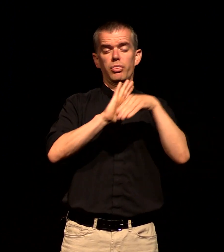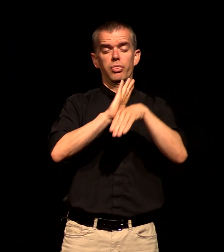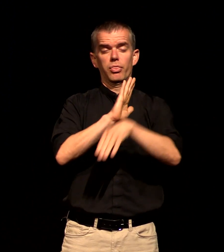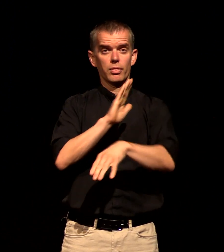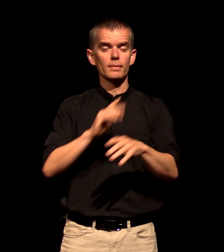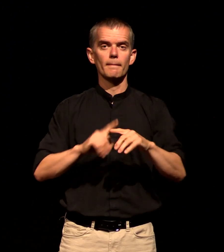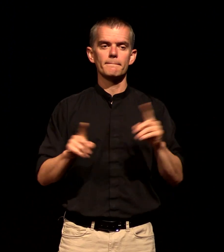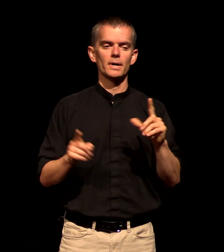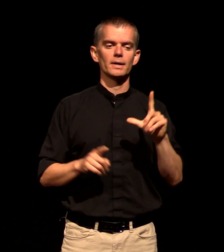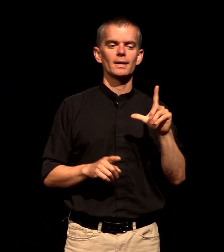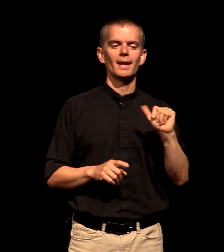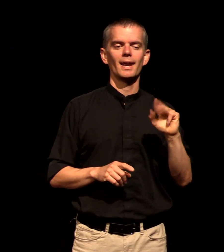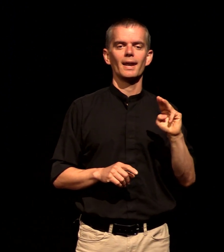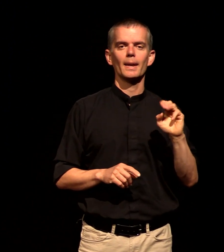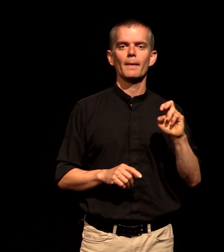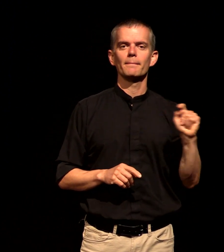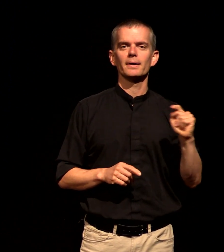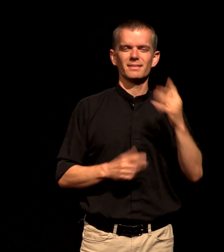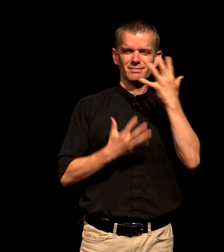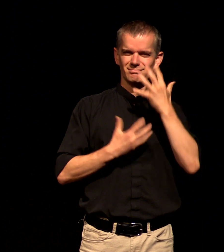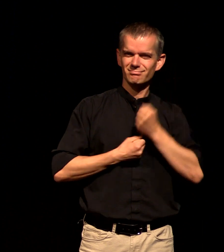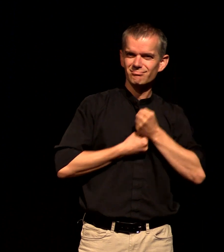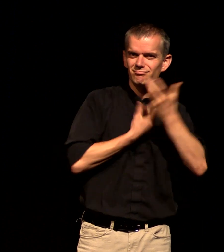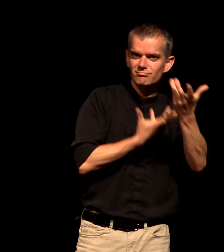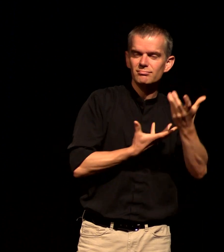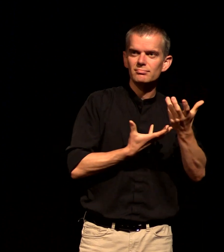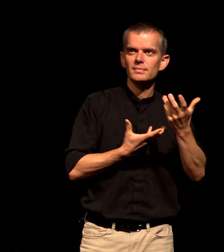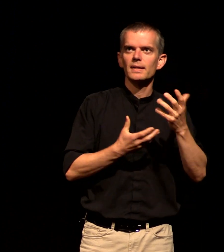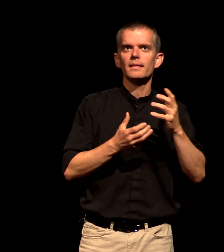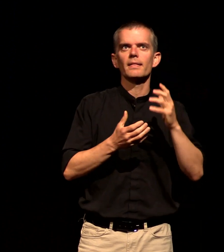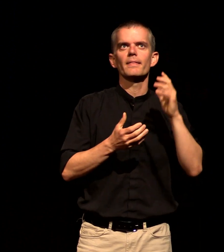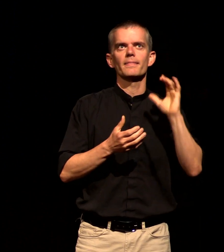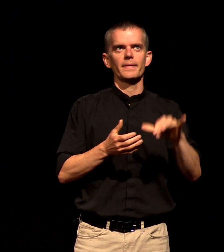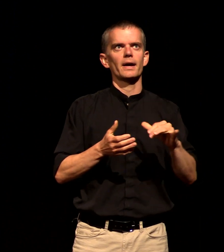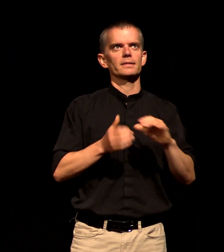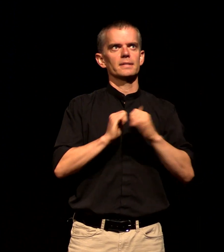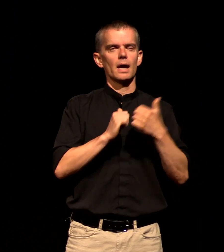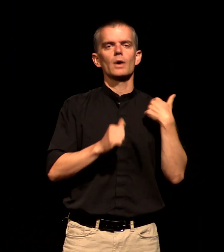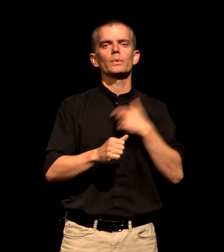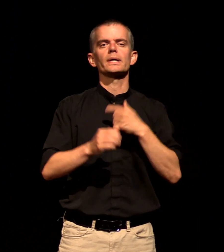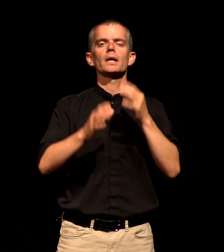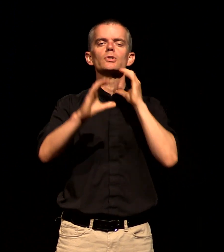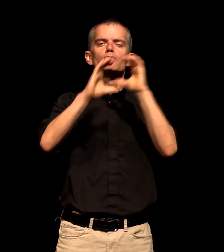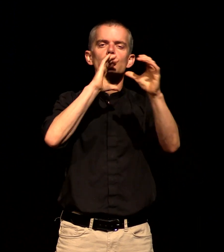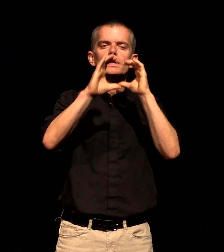of a lament allows us to speak profoundly and relevantly into